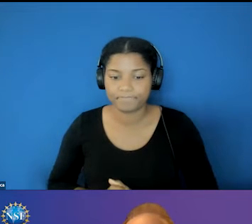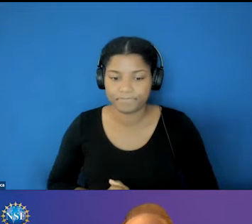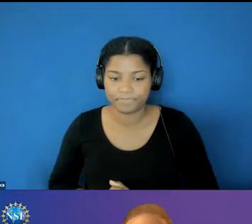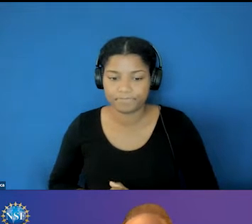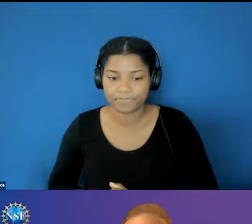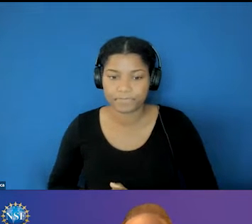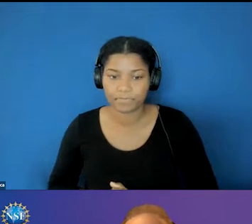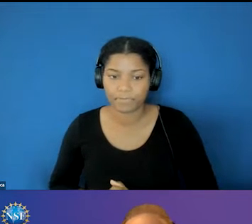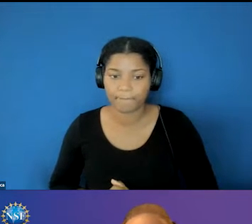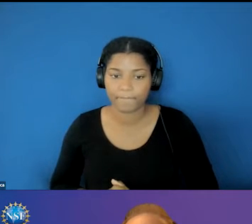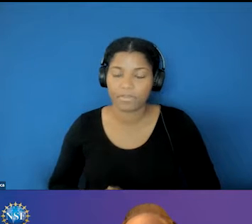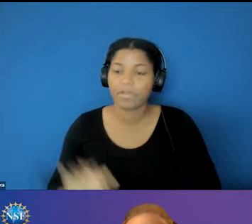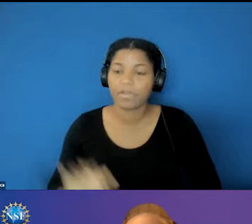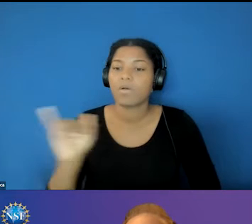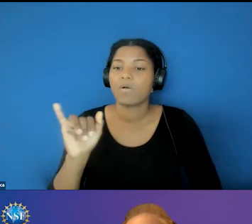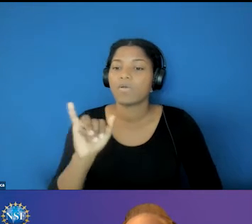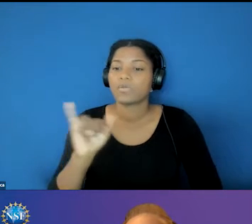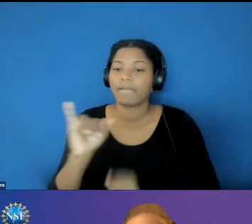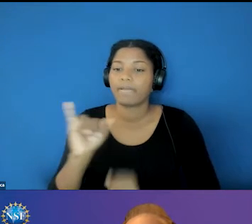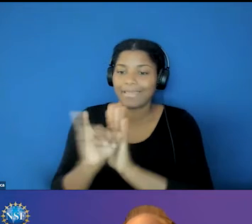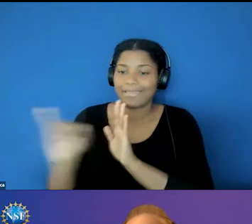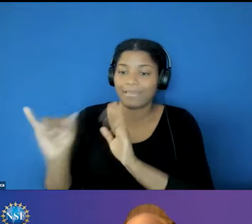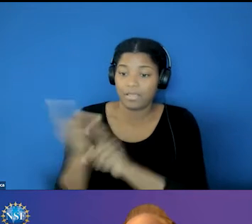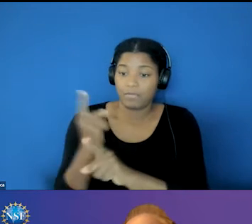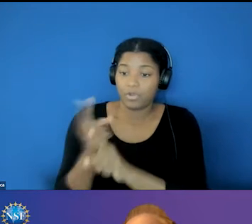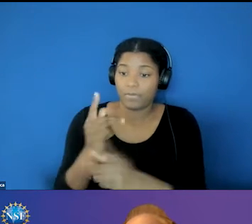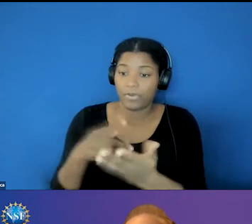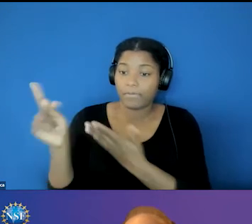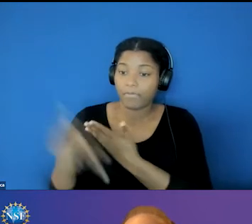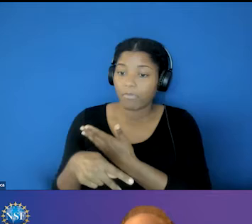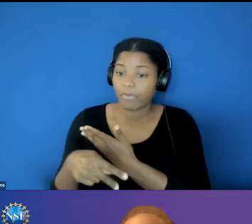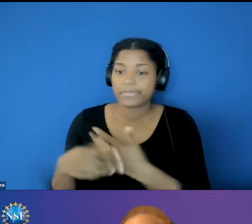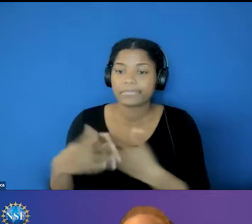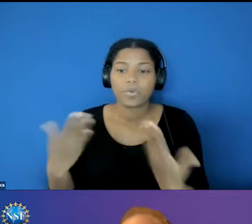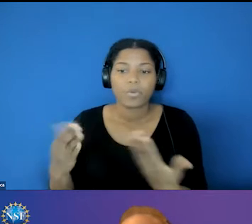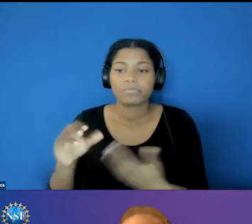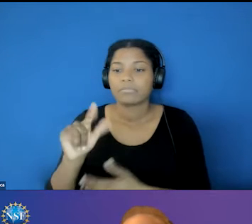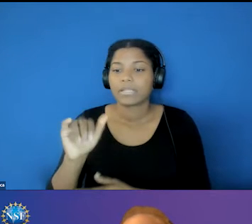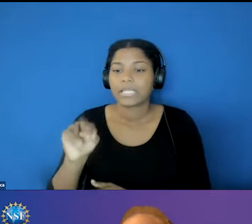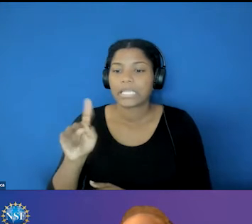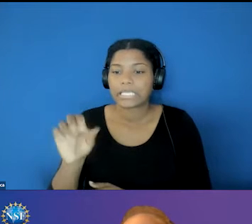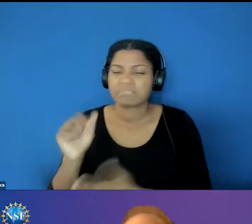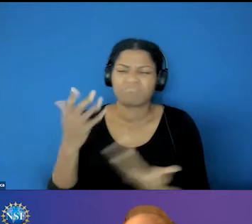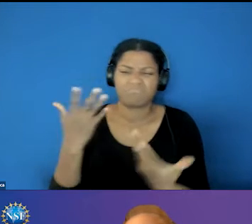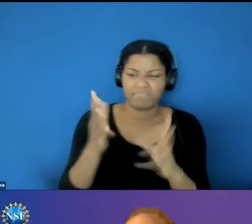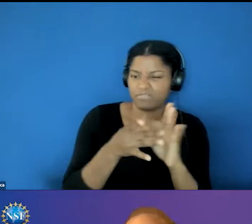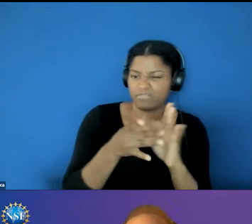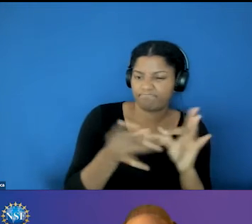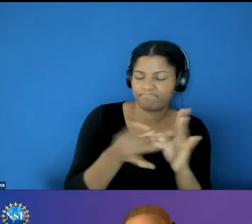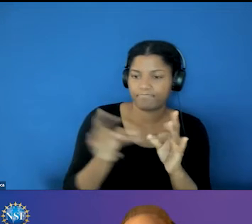Also, identify appropriate programs or, links within as I've already mentioned, the organization list.